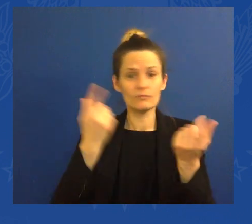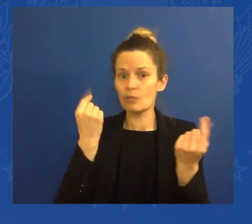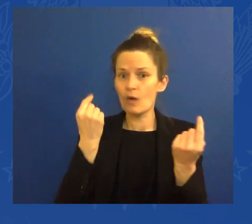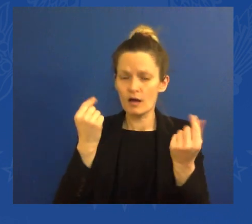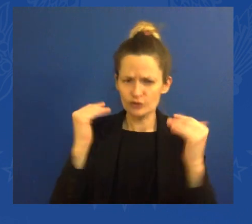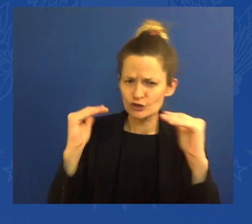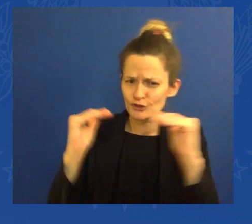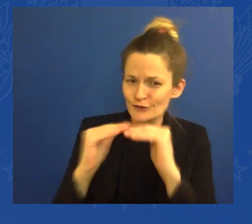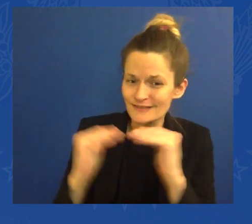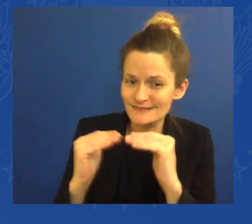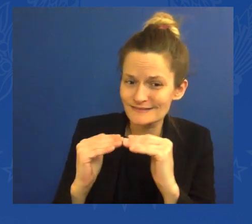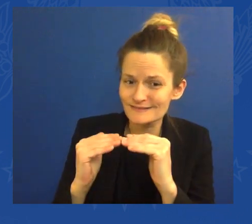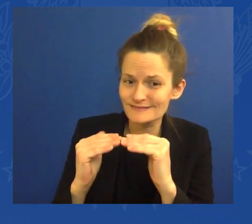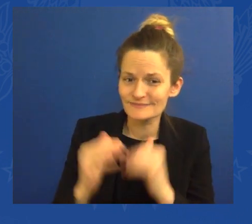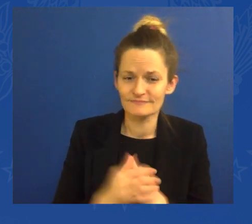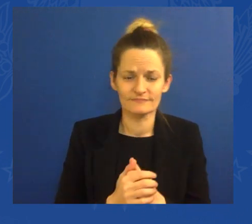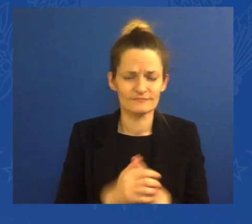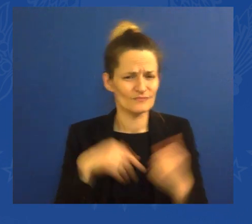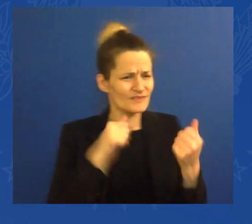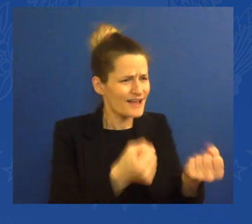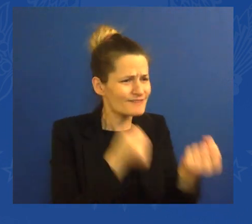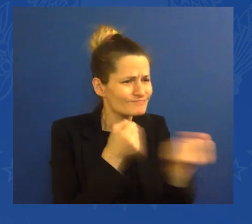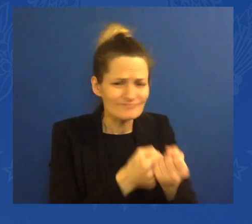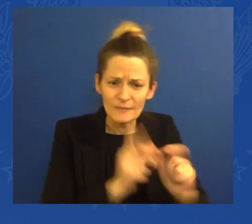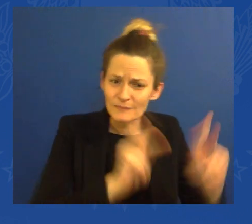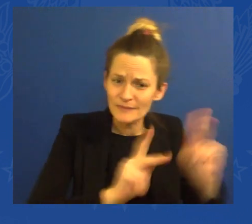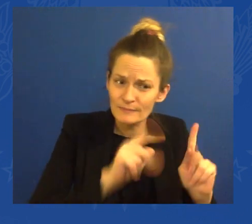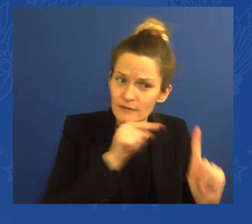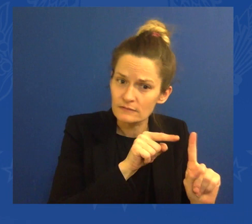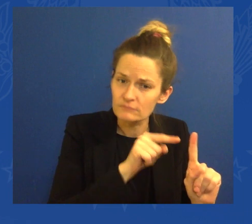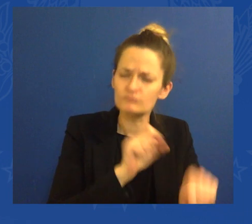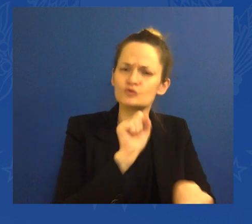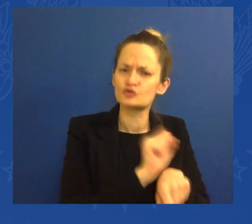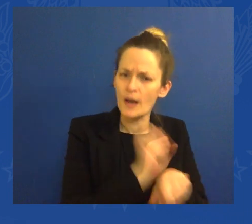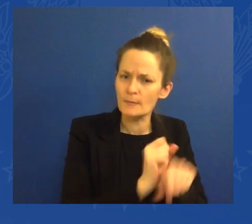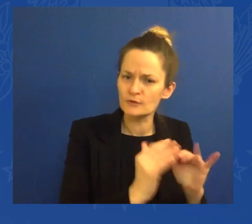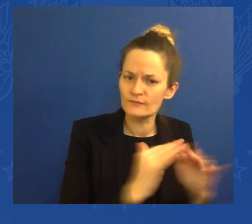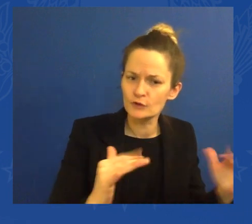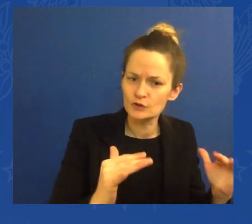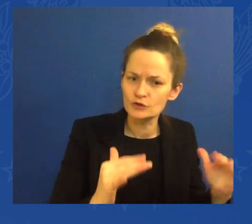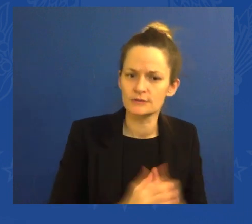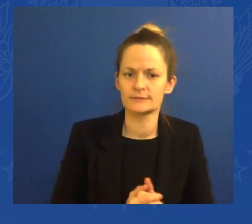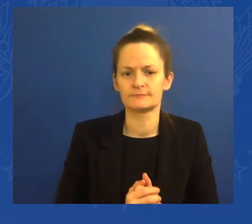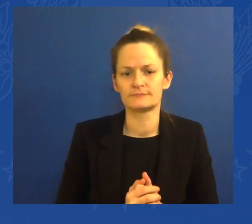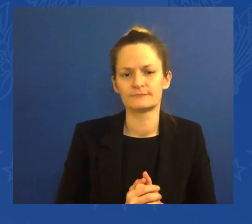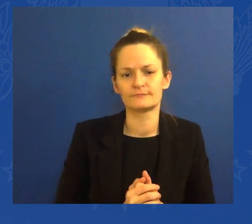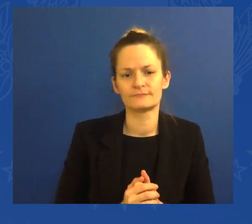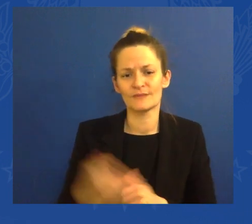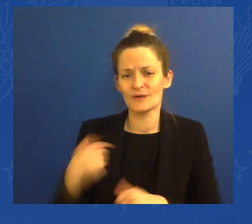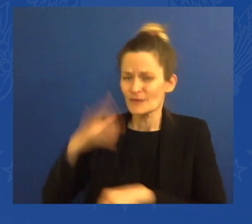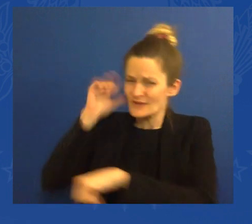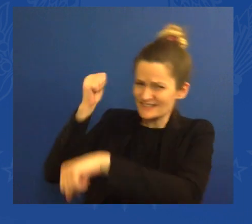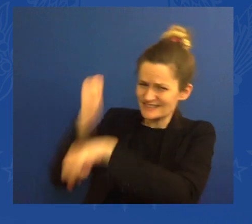of 500,000 electric vehicle charging stations so Americans can own electric cars, reduce pollution,